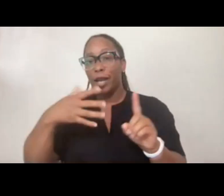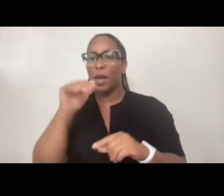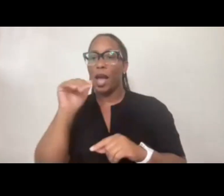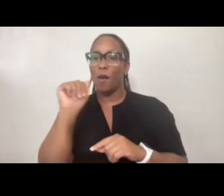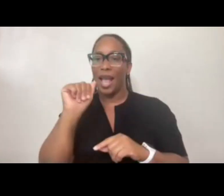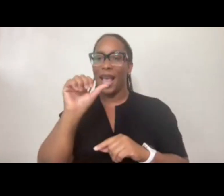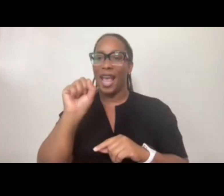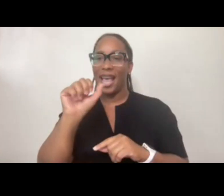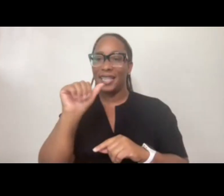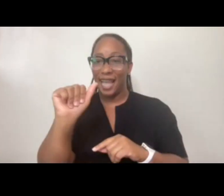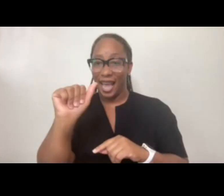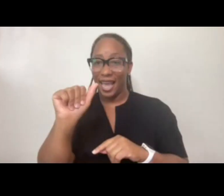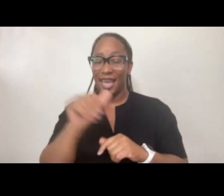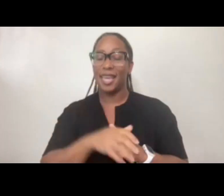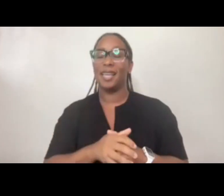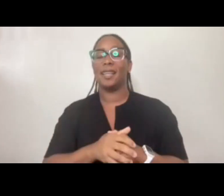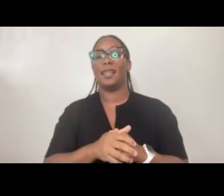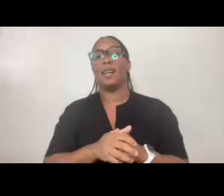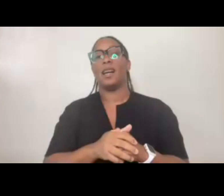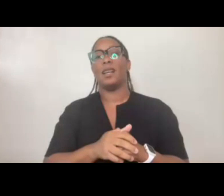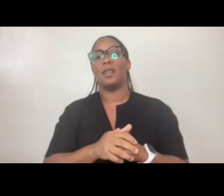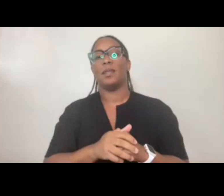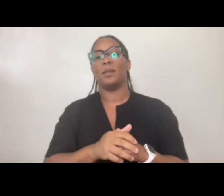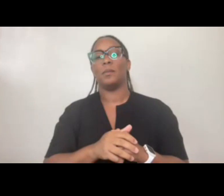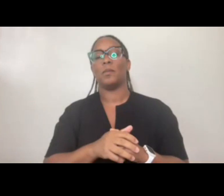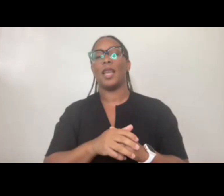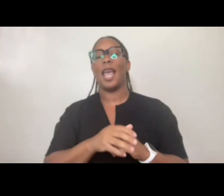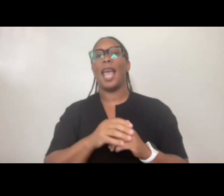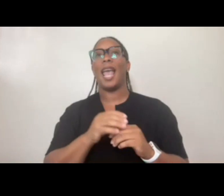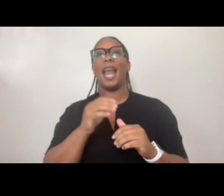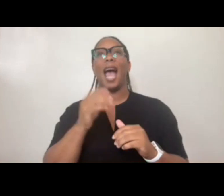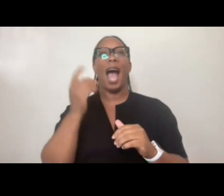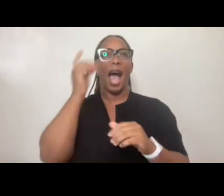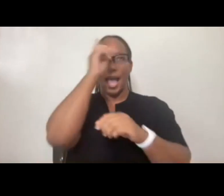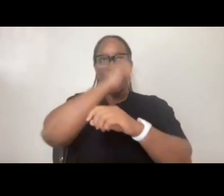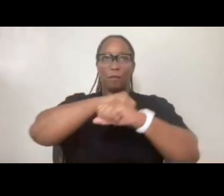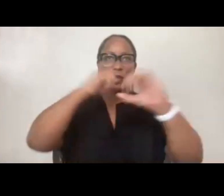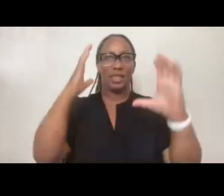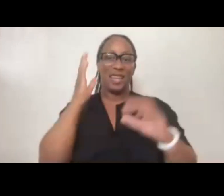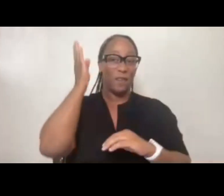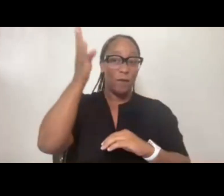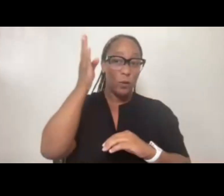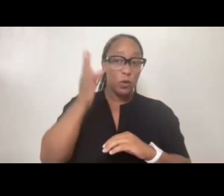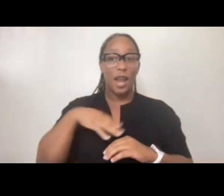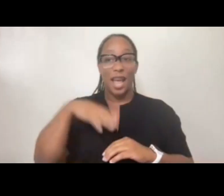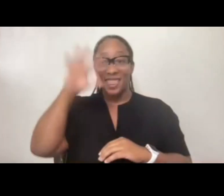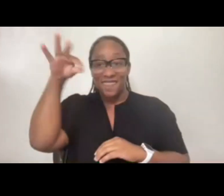tell you a little bit about where I see things going at the federal level.